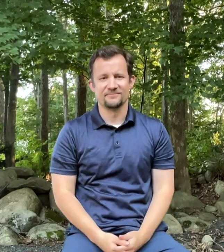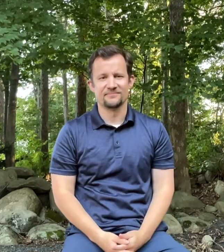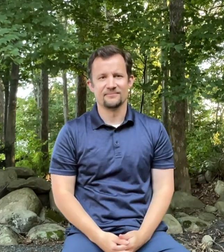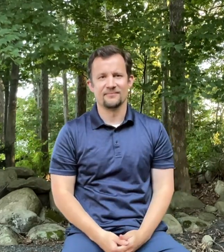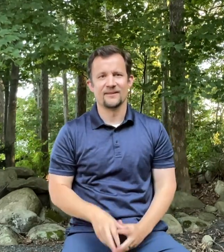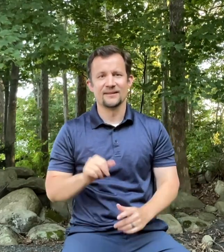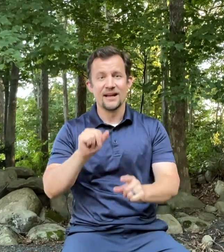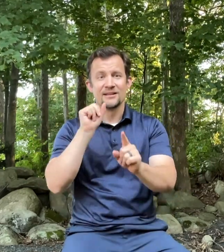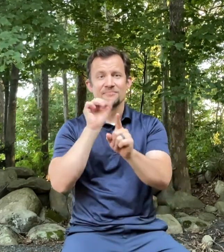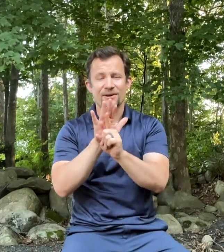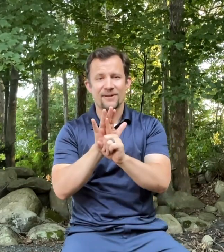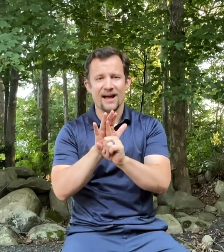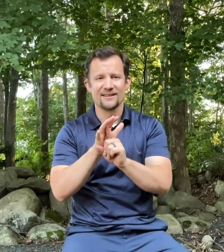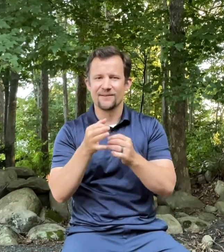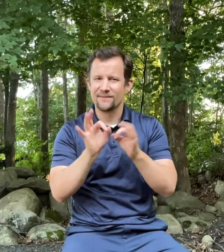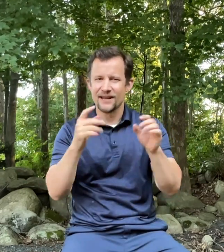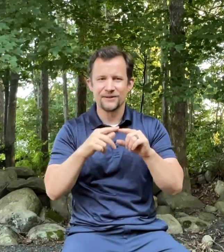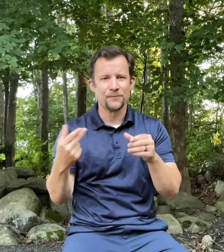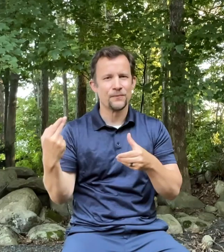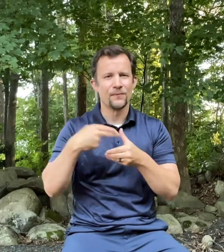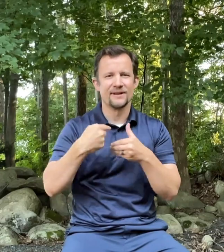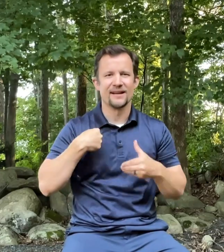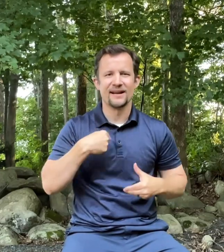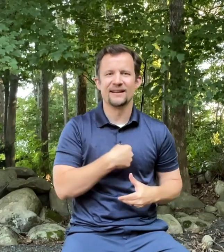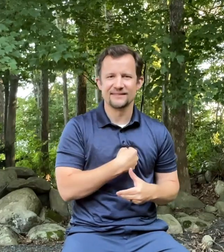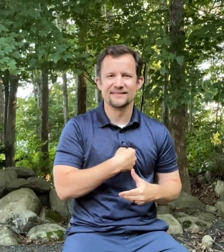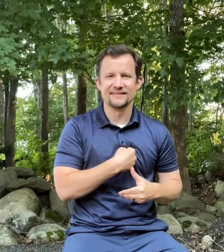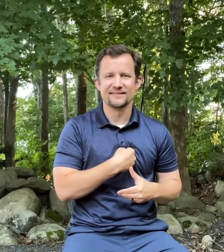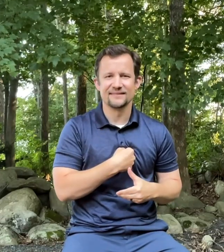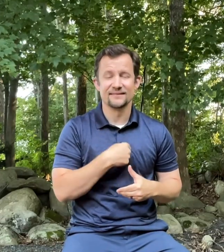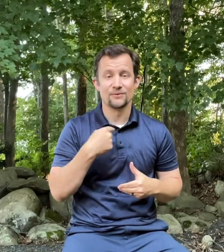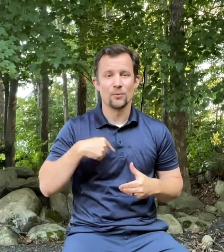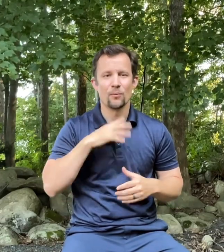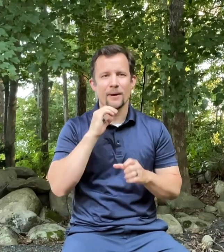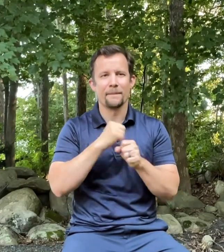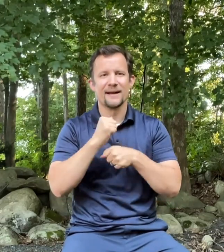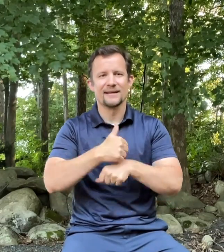Be Lights is a free group to join. We are making